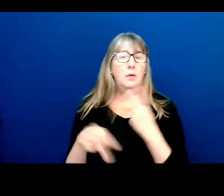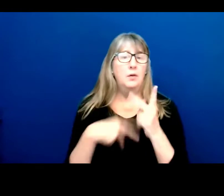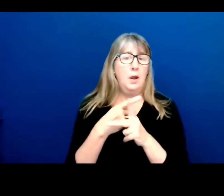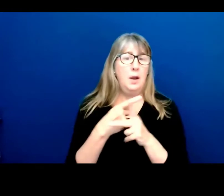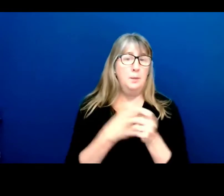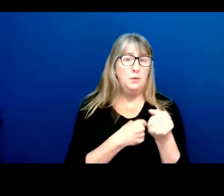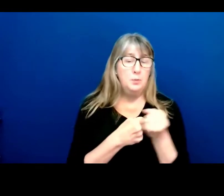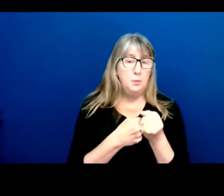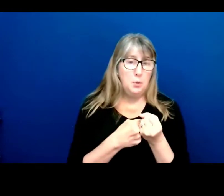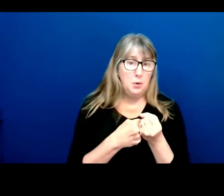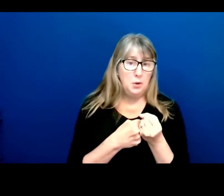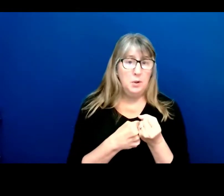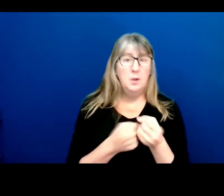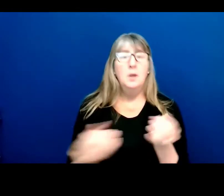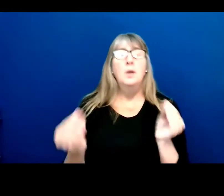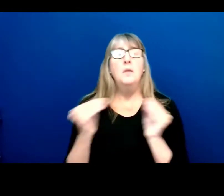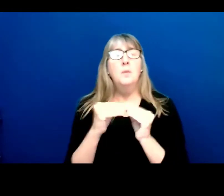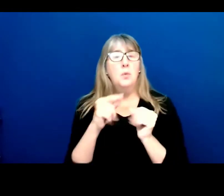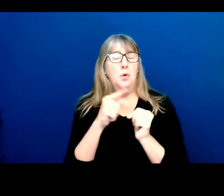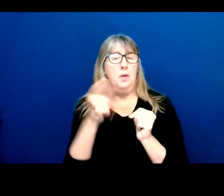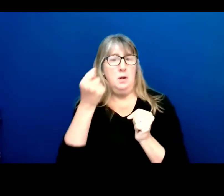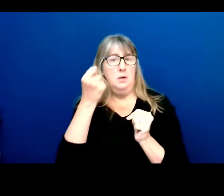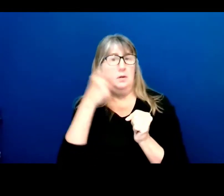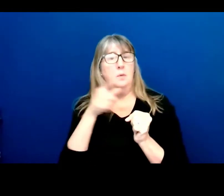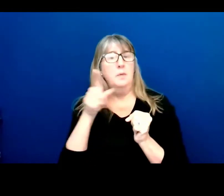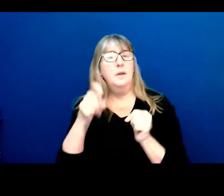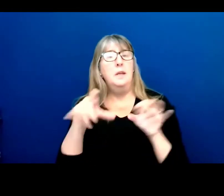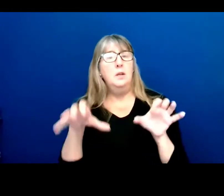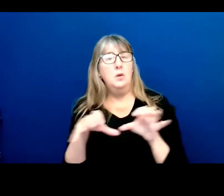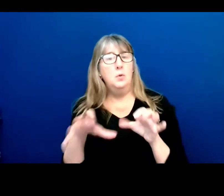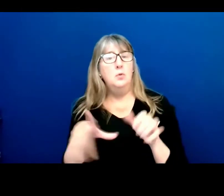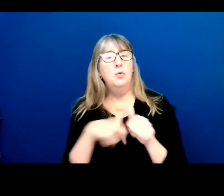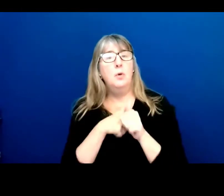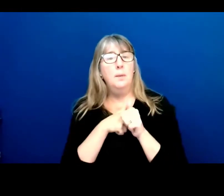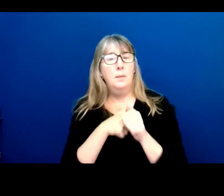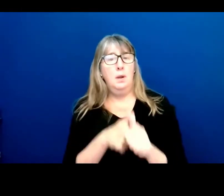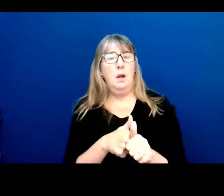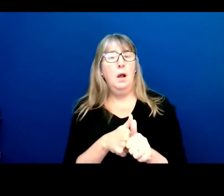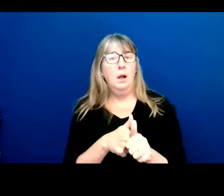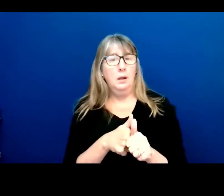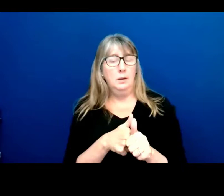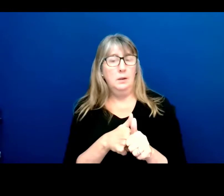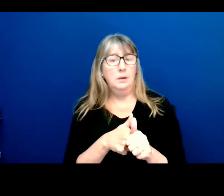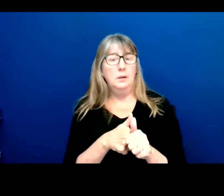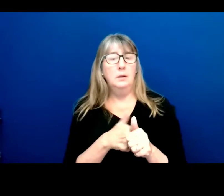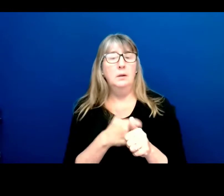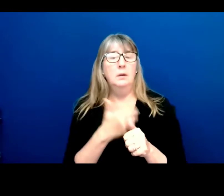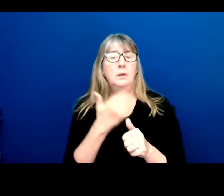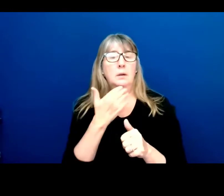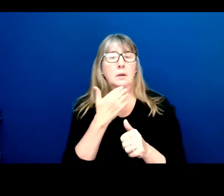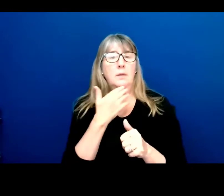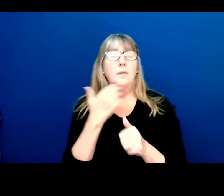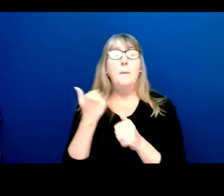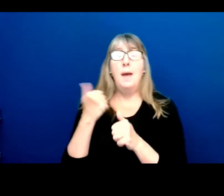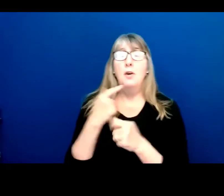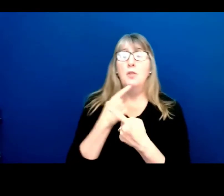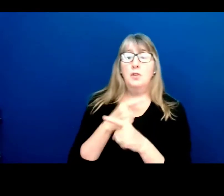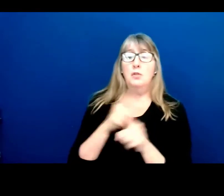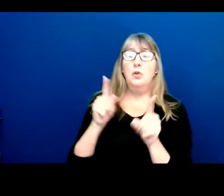The more they understand what they need to do to comply, the better the disclosure process will be. So, that's also a very good tool .. .